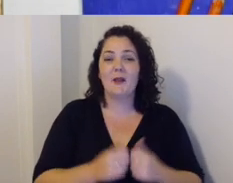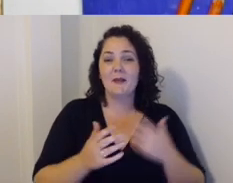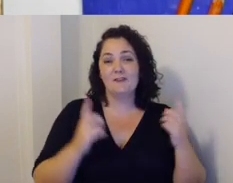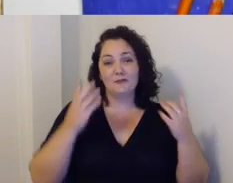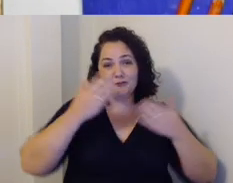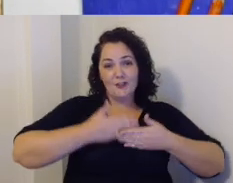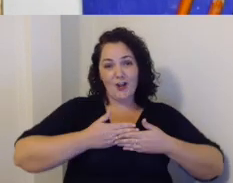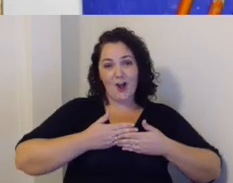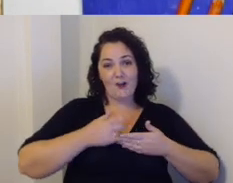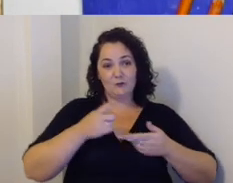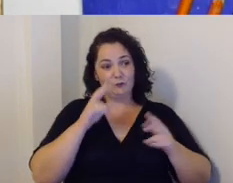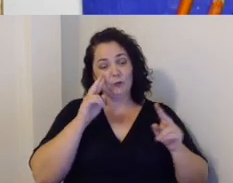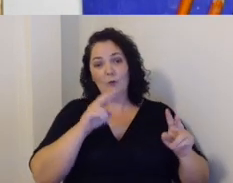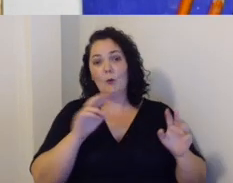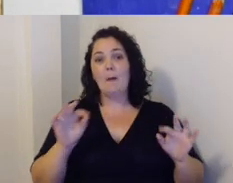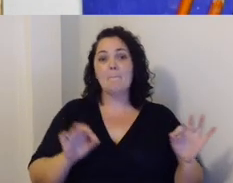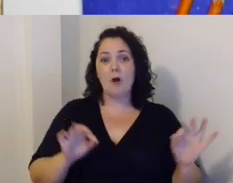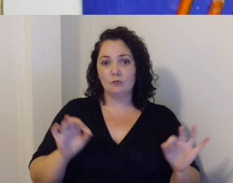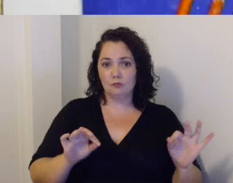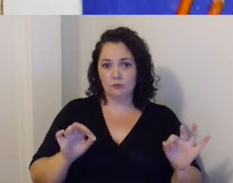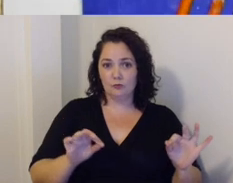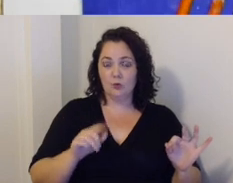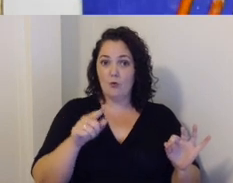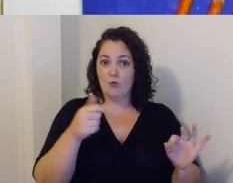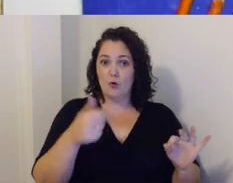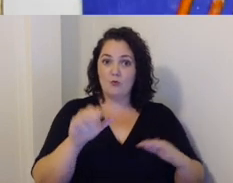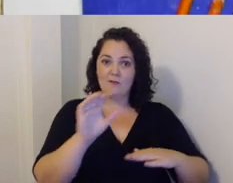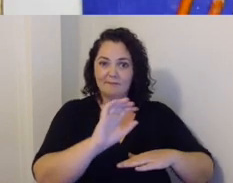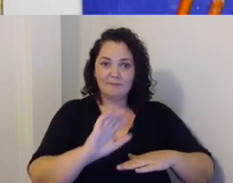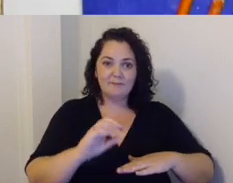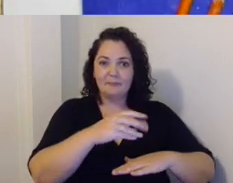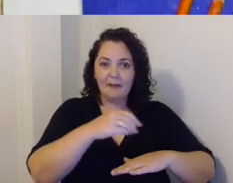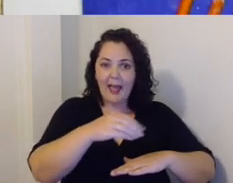working on dry ground is going to enable you to build up the drawing slowly, to build it up